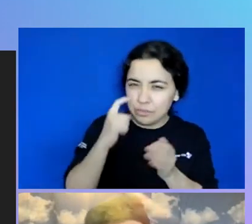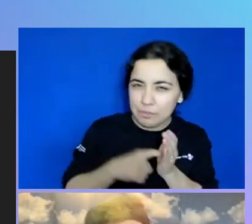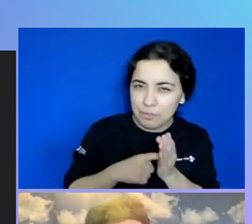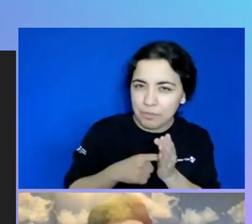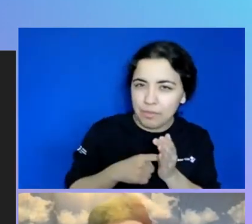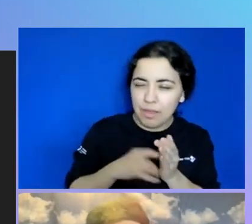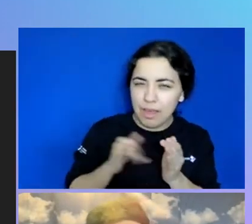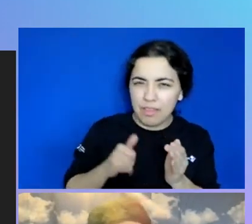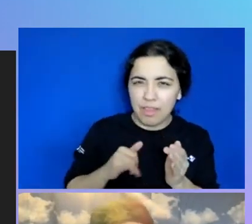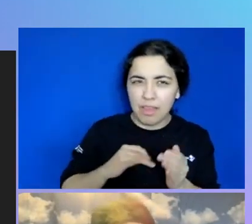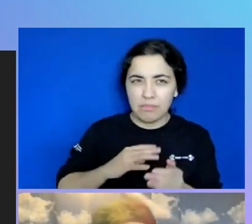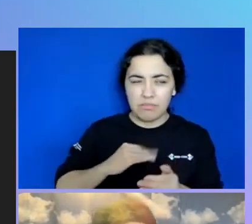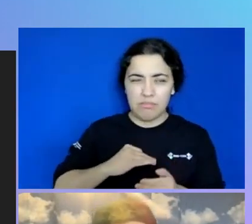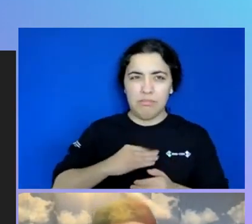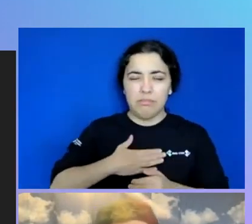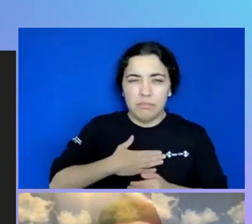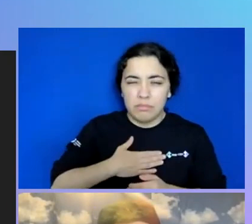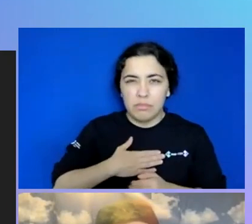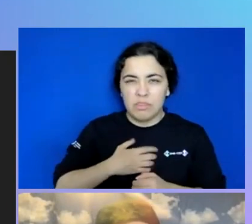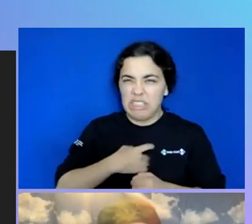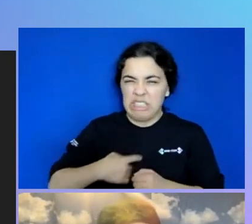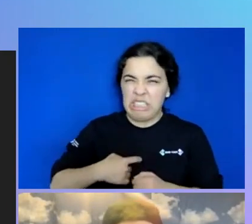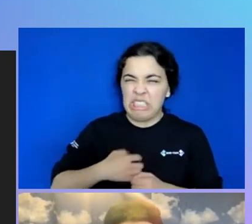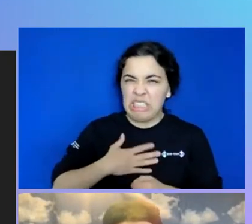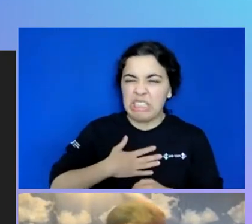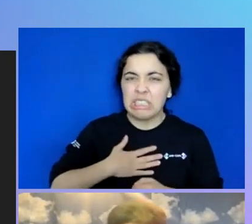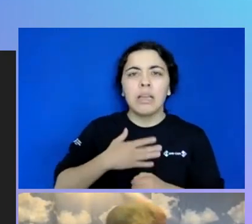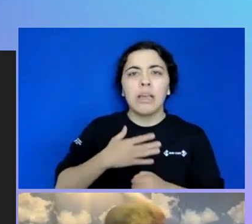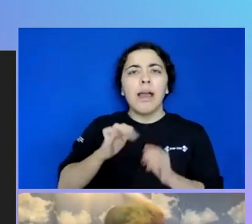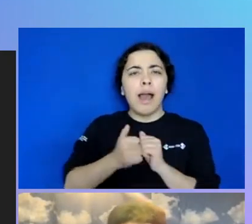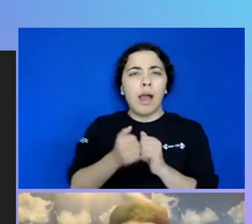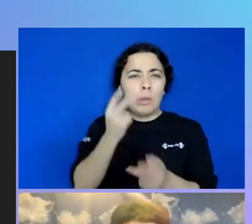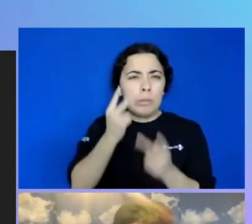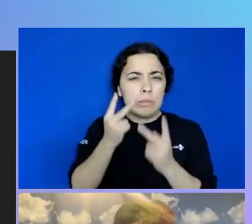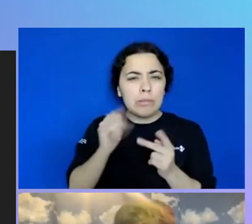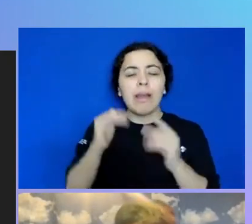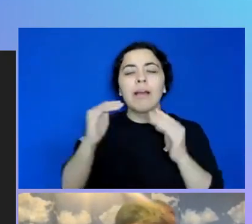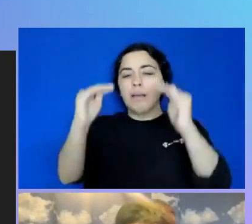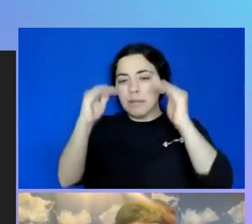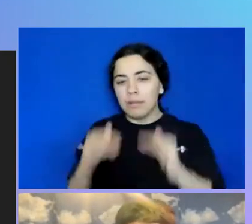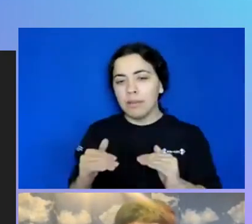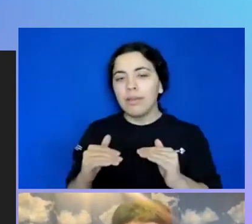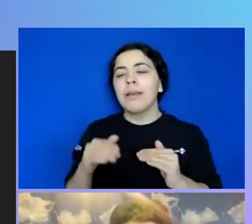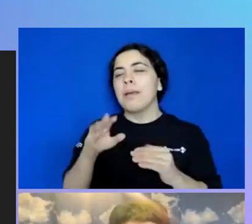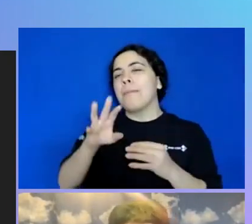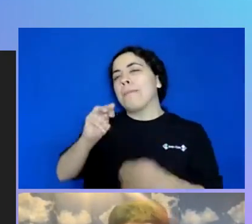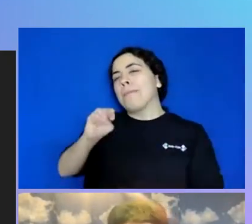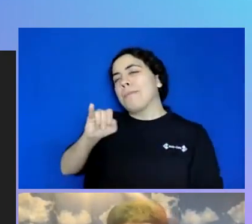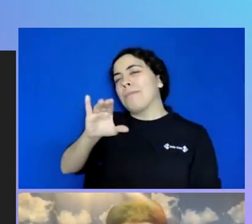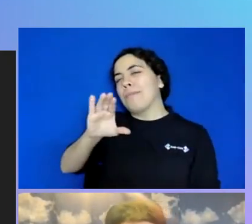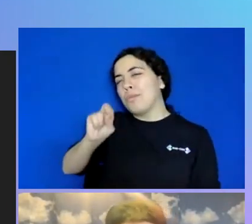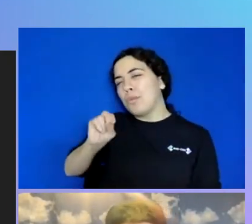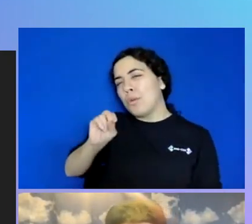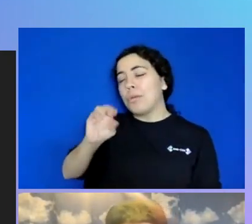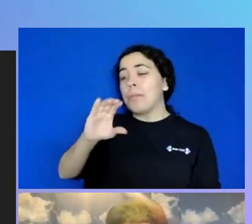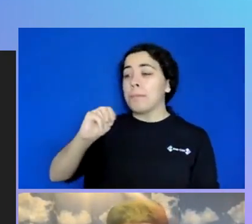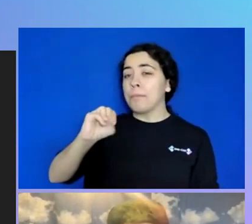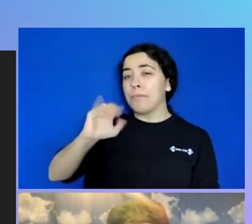But the way that those show up is in the next turn, which is microaggressions. So often